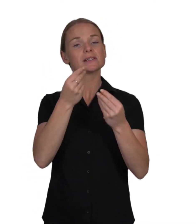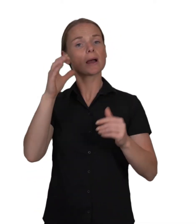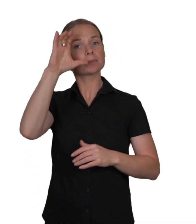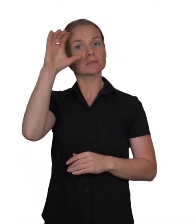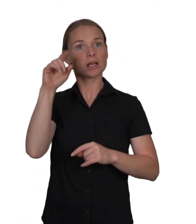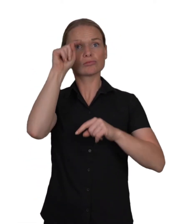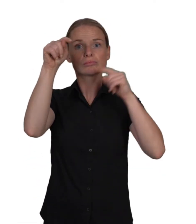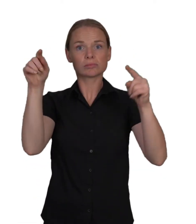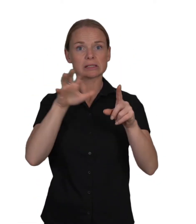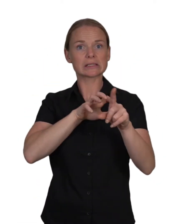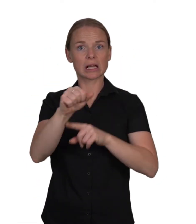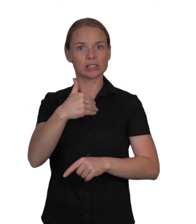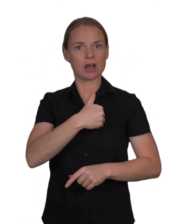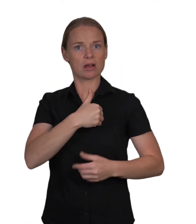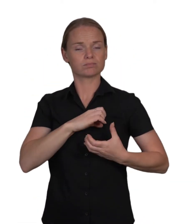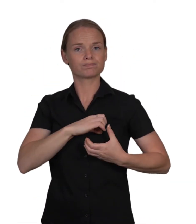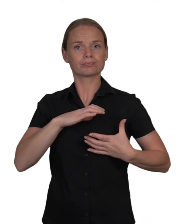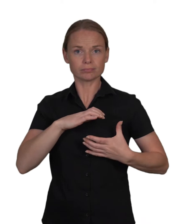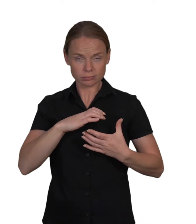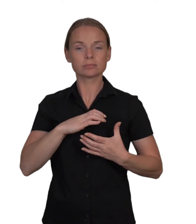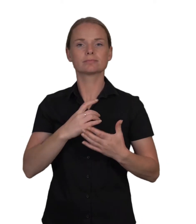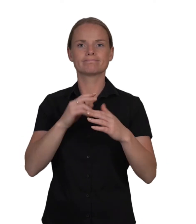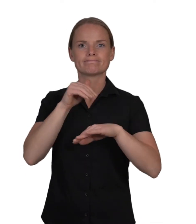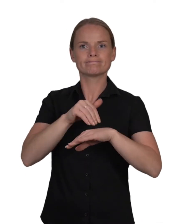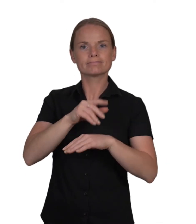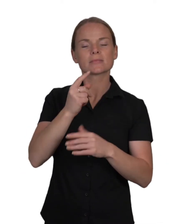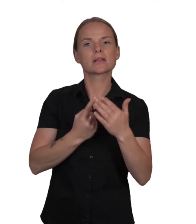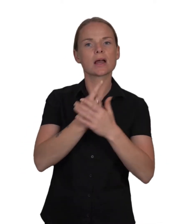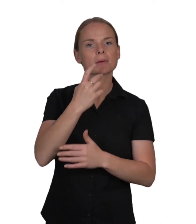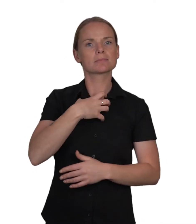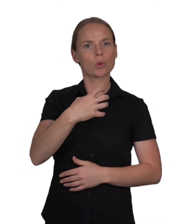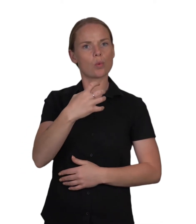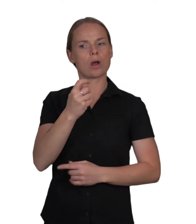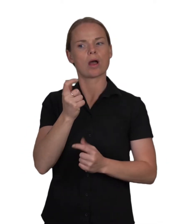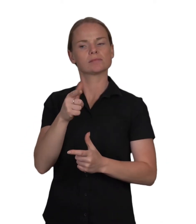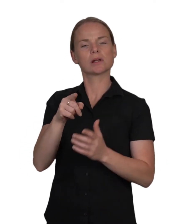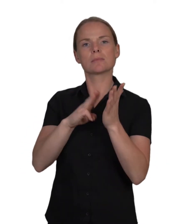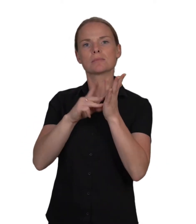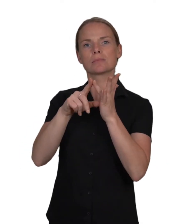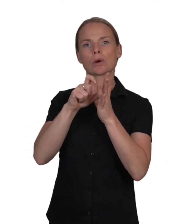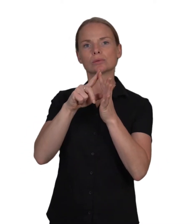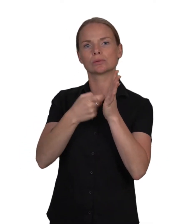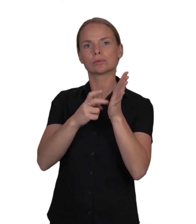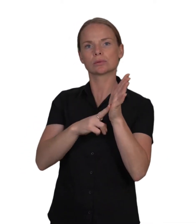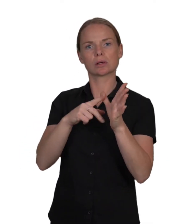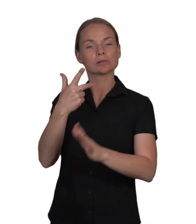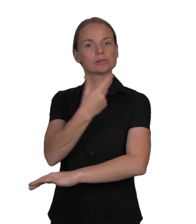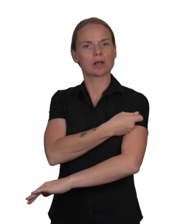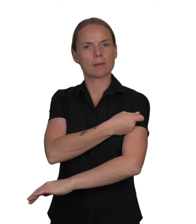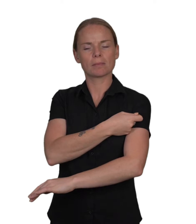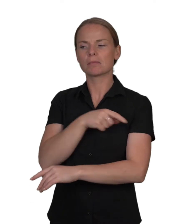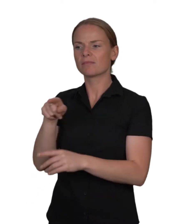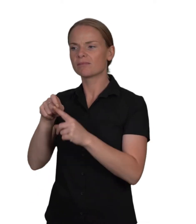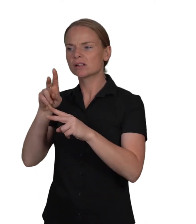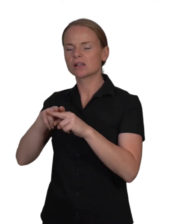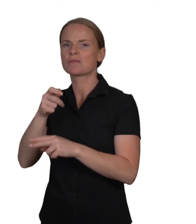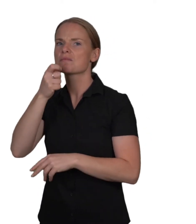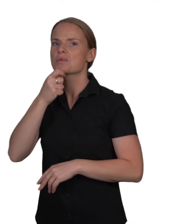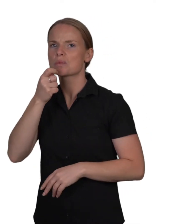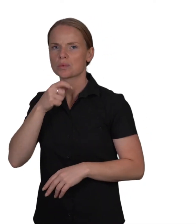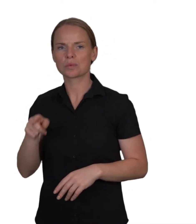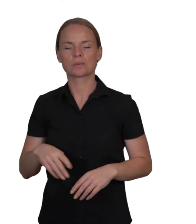In some countries, myocarditis and pericarditis have been reported more commonly after Moderna than after Pfizer.